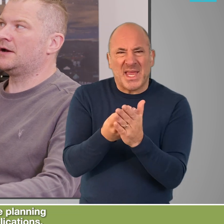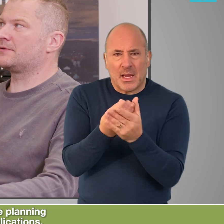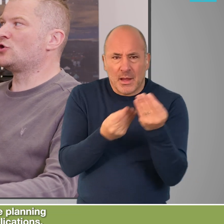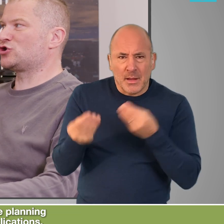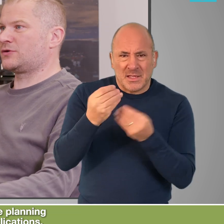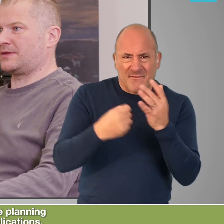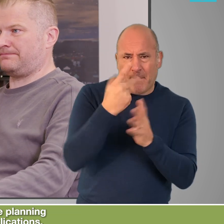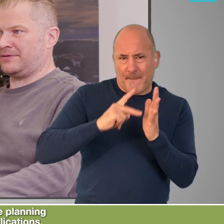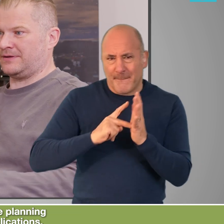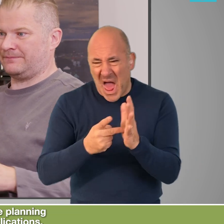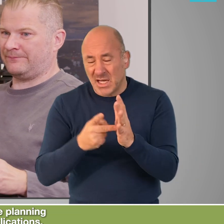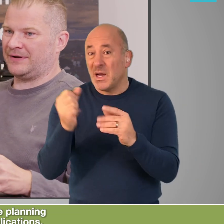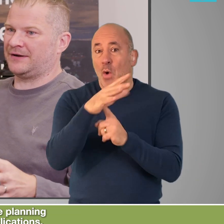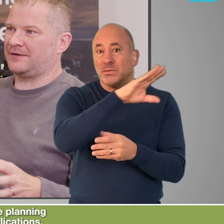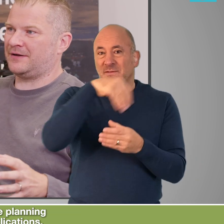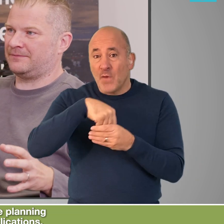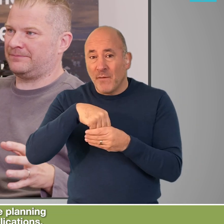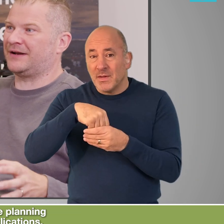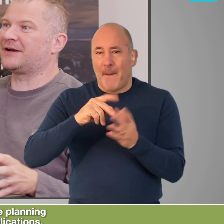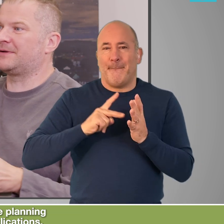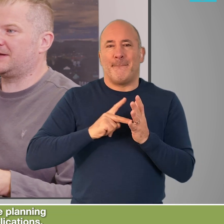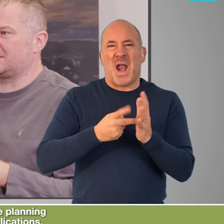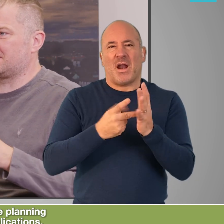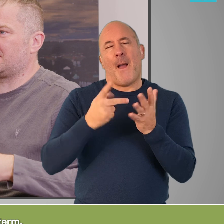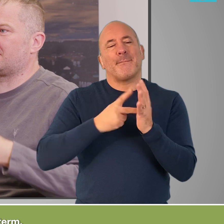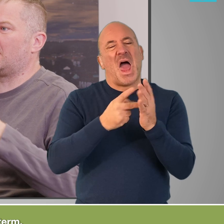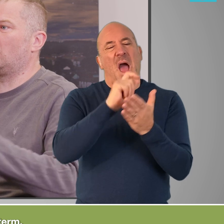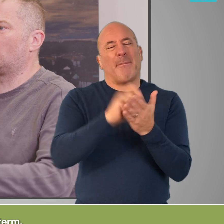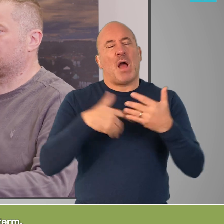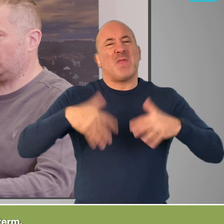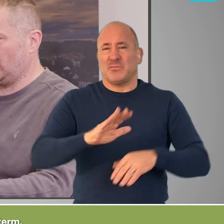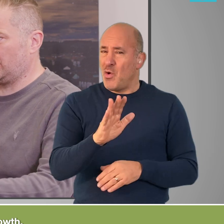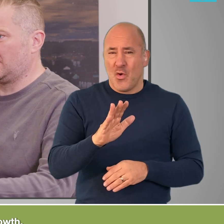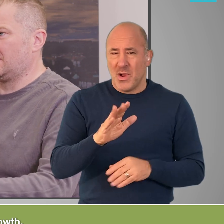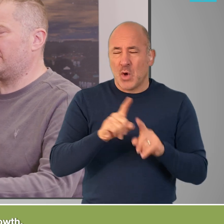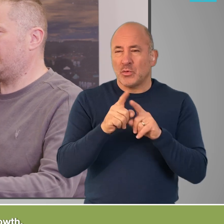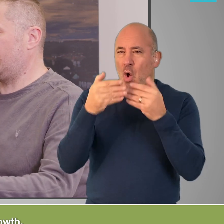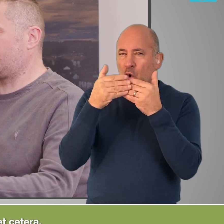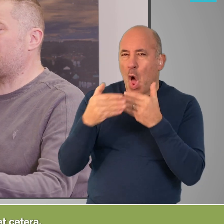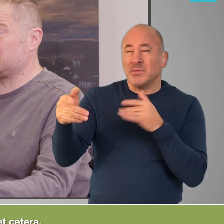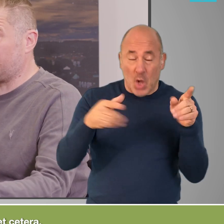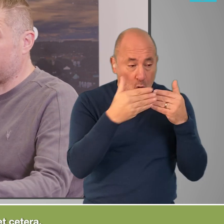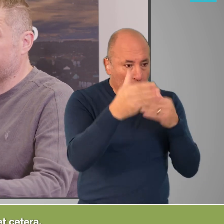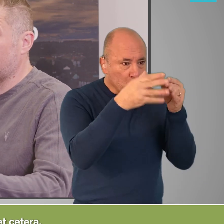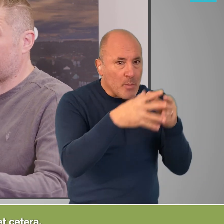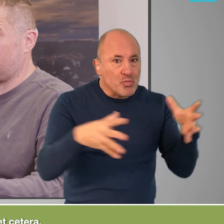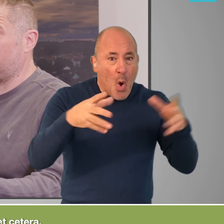And it's not just the planning as in planning applications. It's that long-term. Long-term growth. Spatial planning, et cetera,